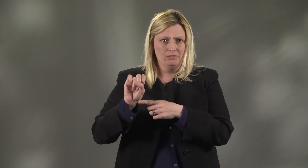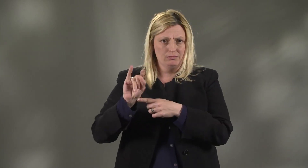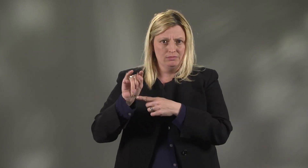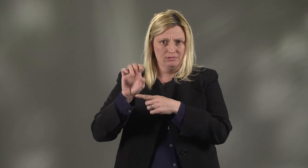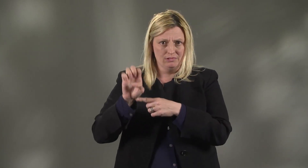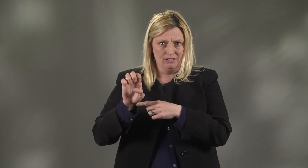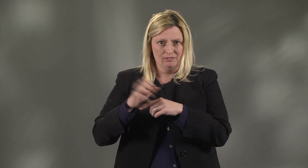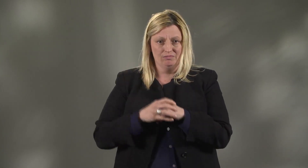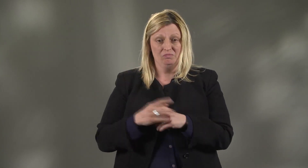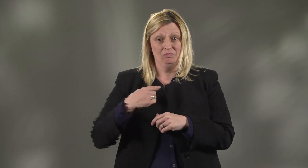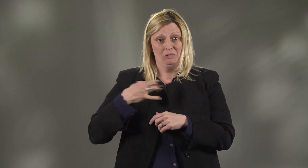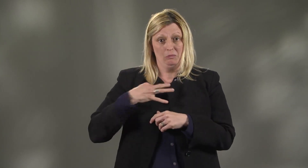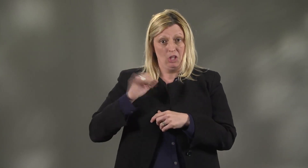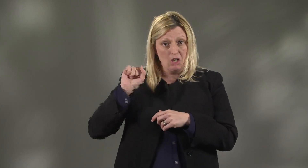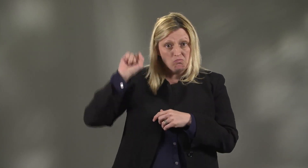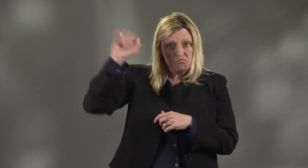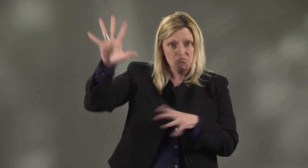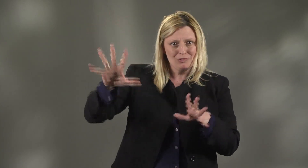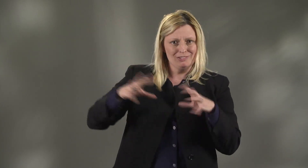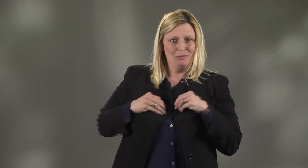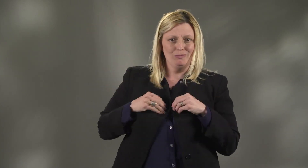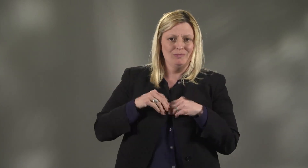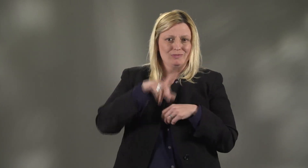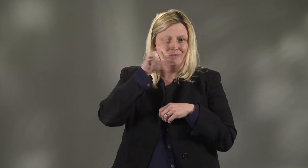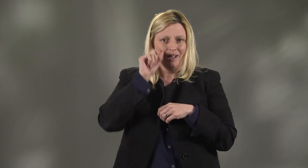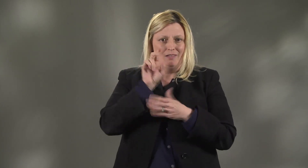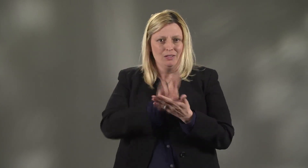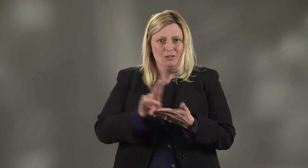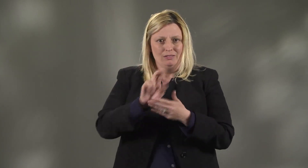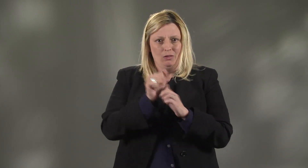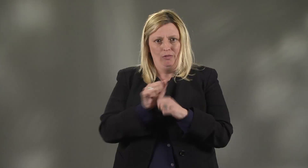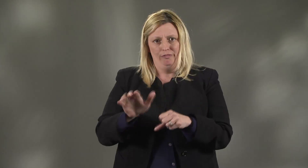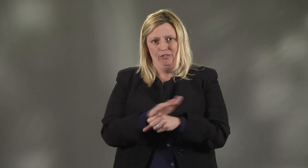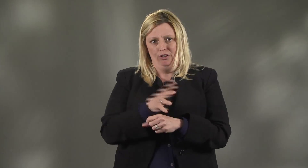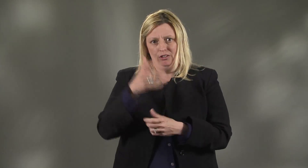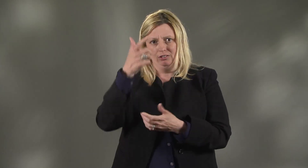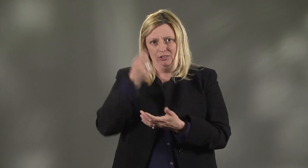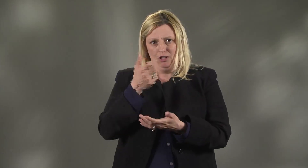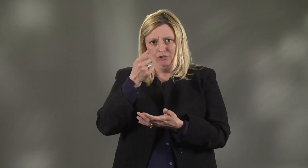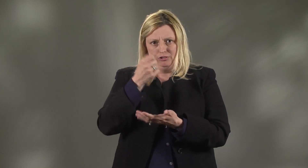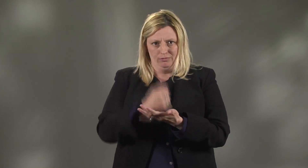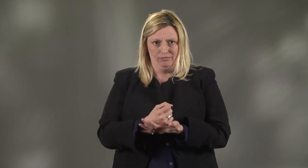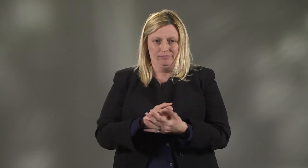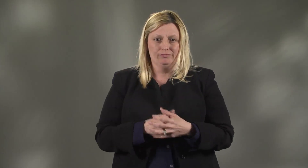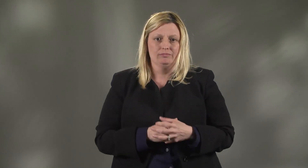showed me the websites, and I applied and was accepted to Gallaudet University with a scholarship.